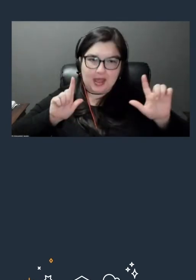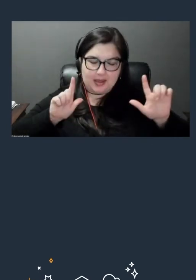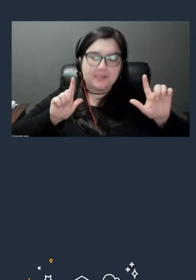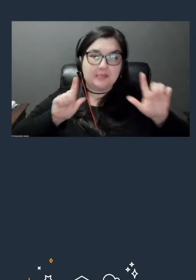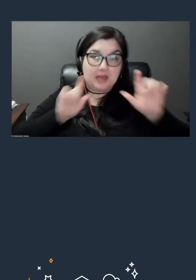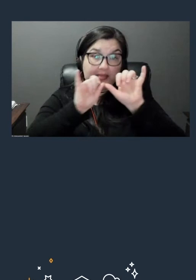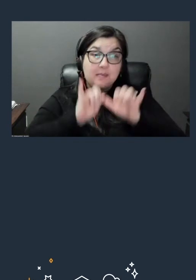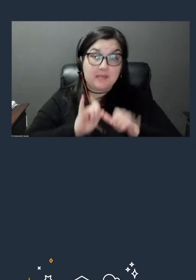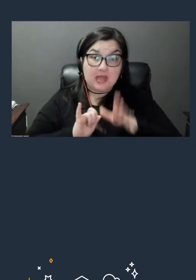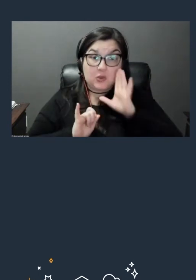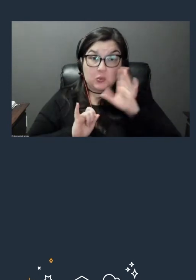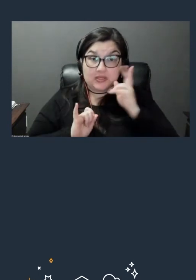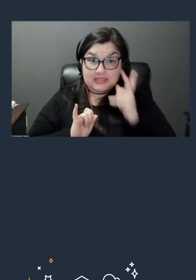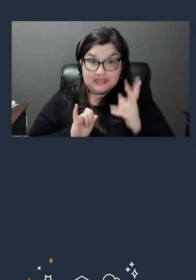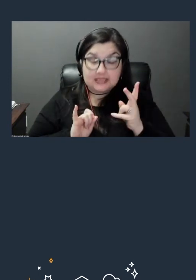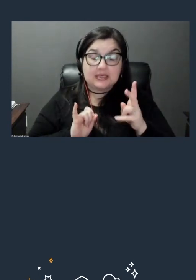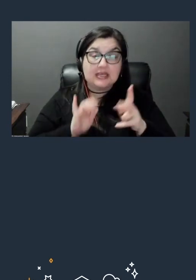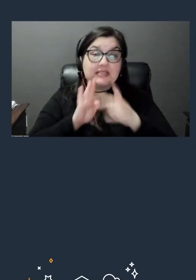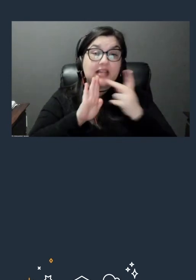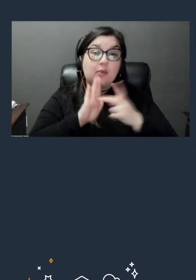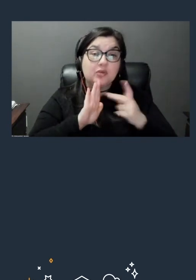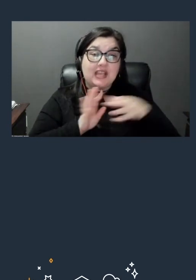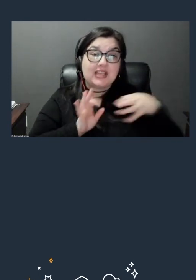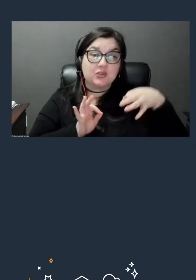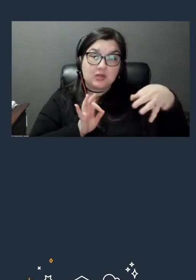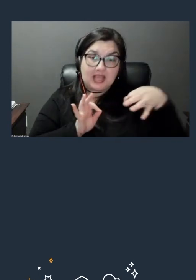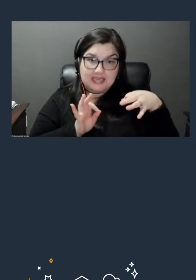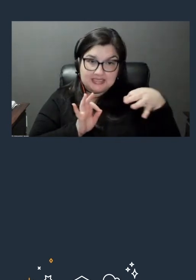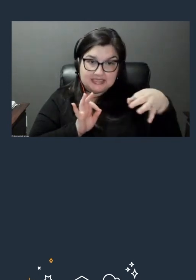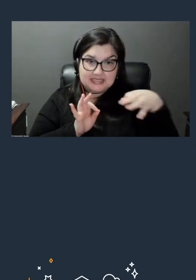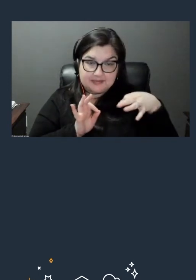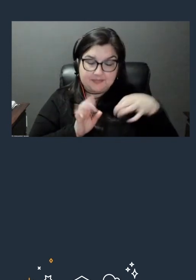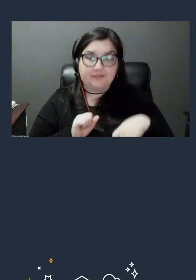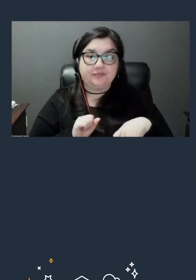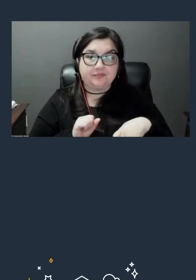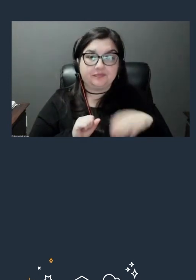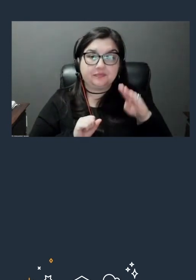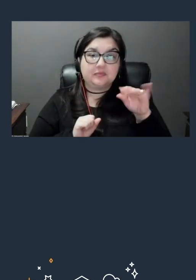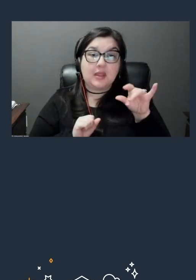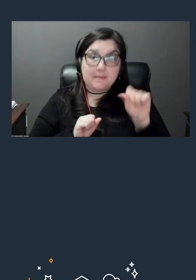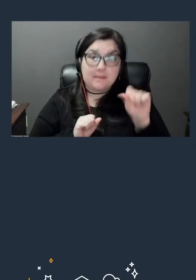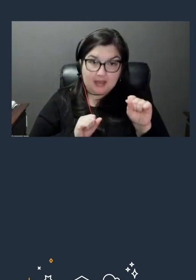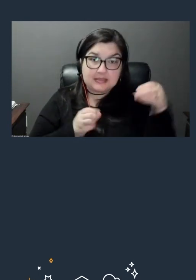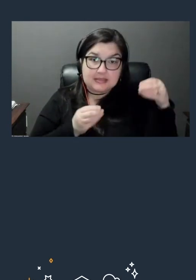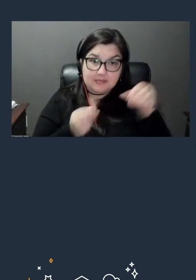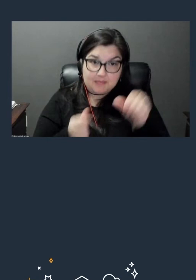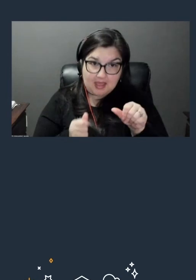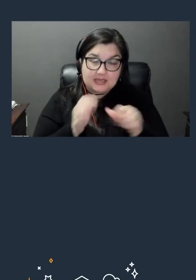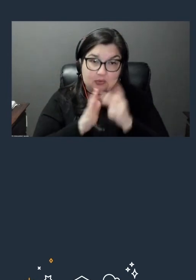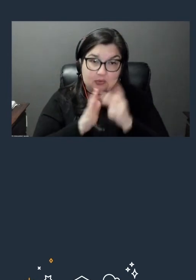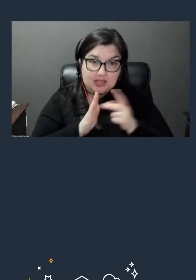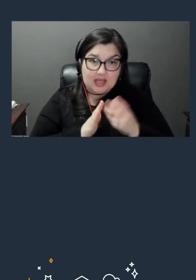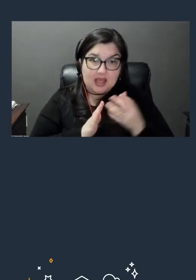are replication latency, bytes pending replication, and operation spending replication.